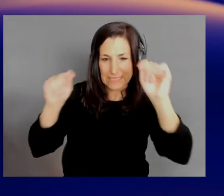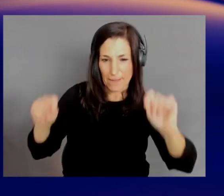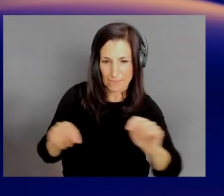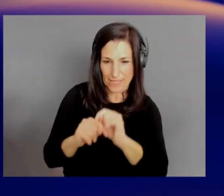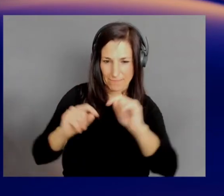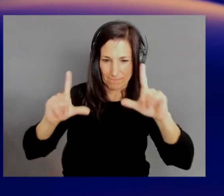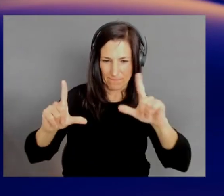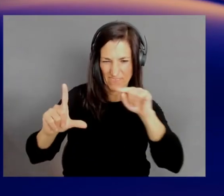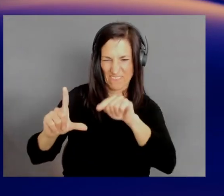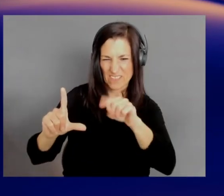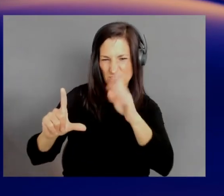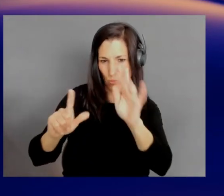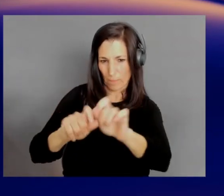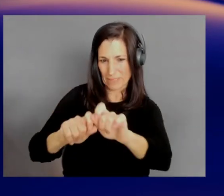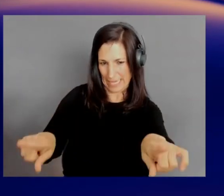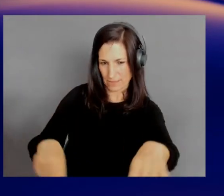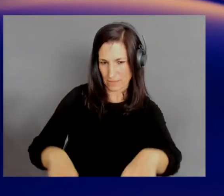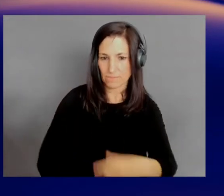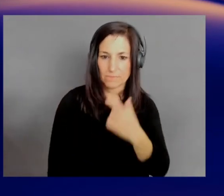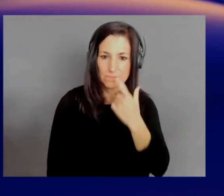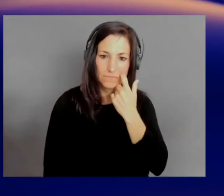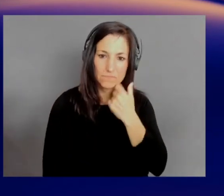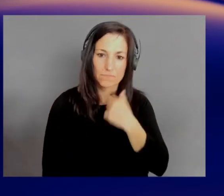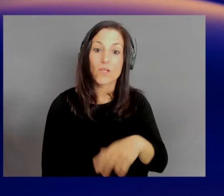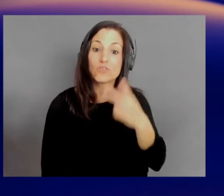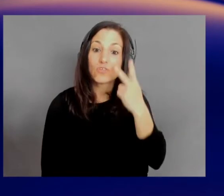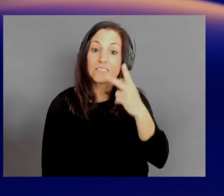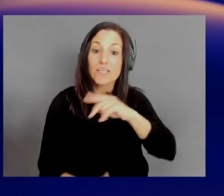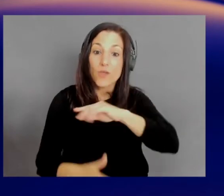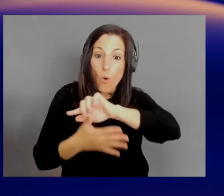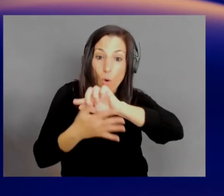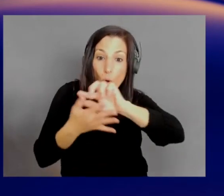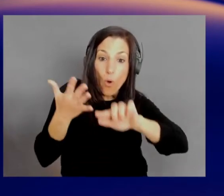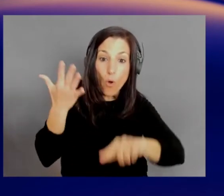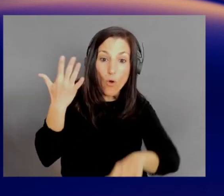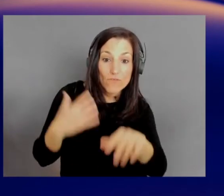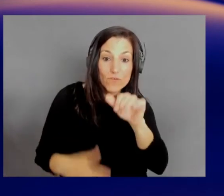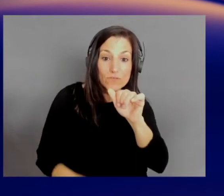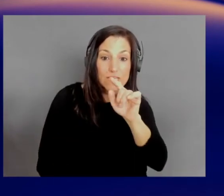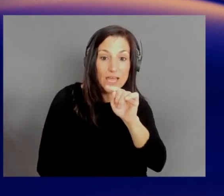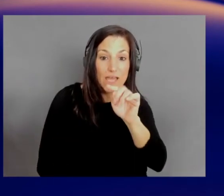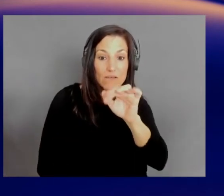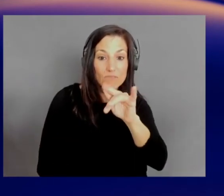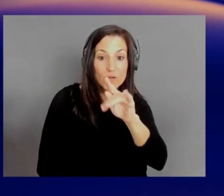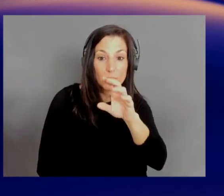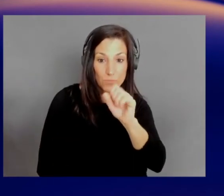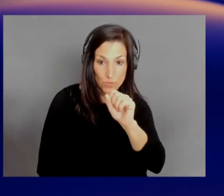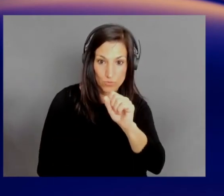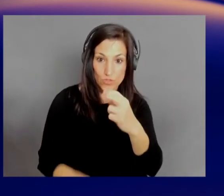So here's where we start to see those attributes used for its other purpose, which is actually personalization. So in addition to segmentation,